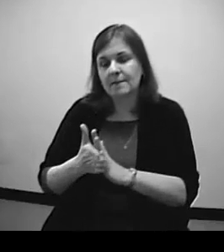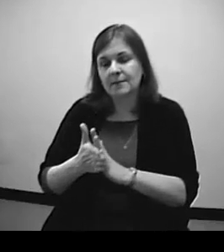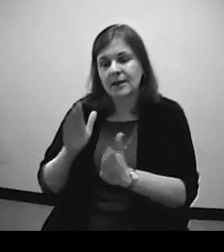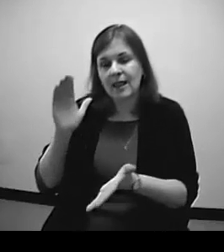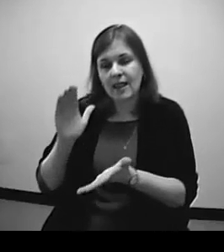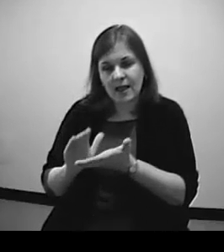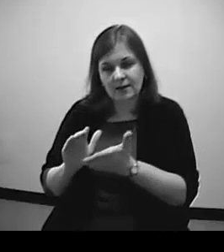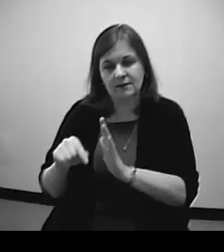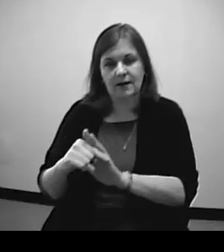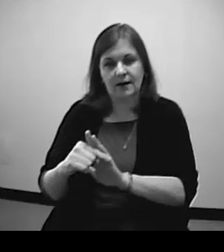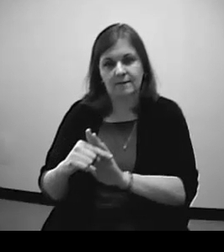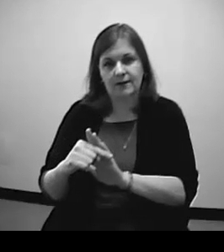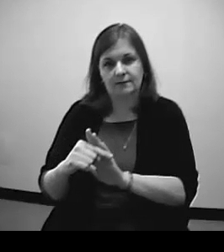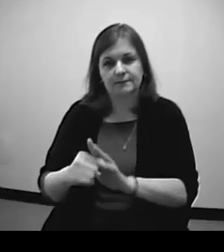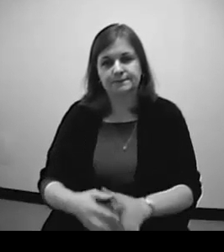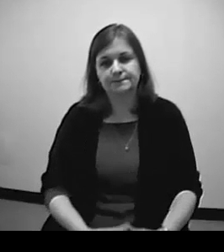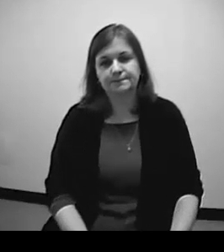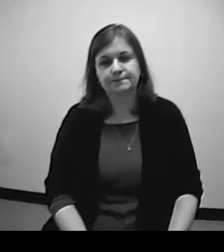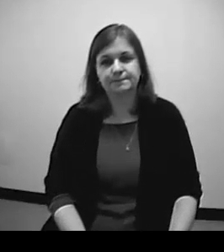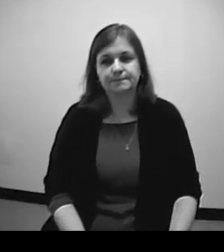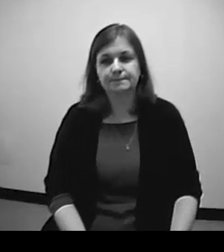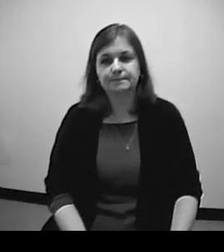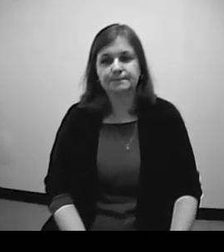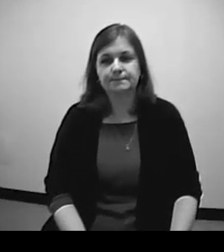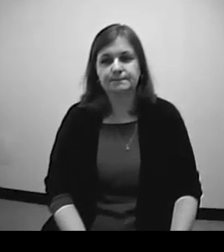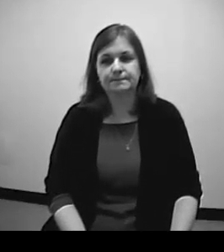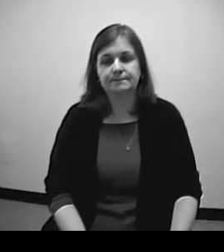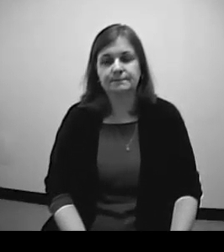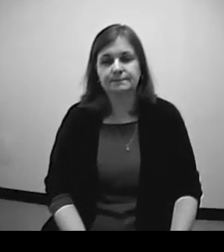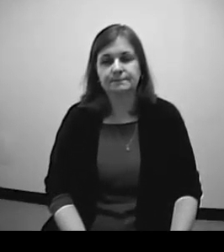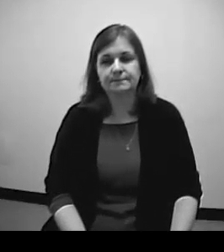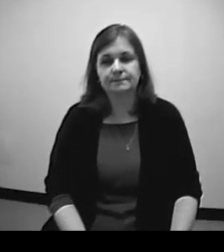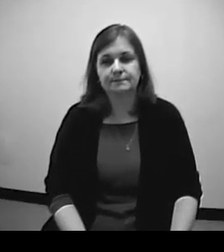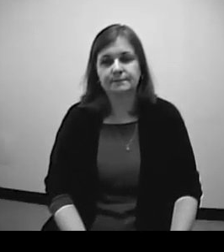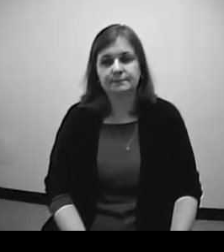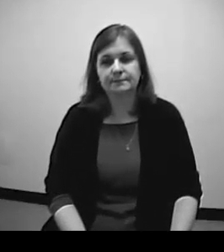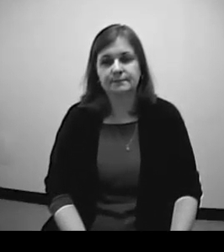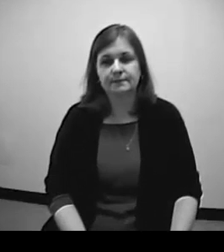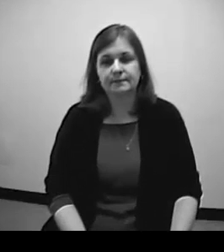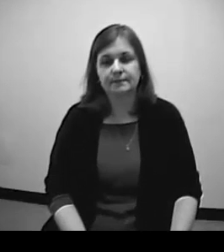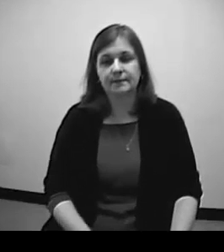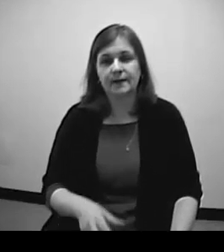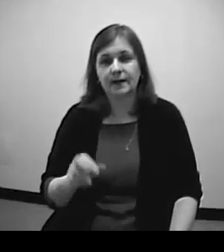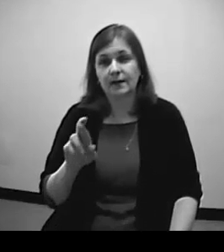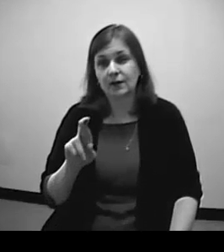it's going to become less negative